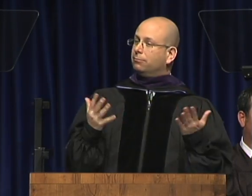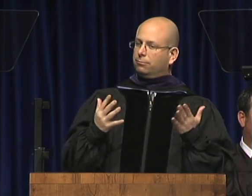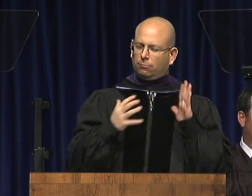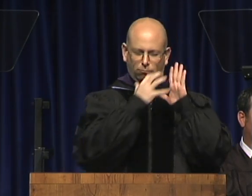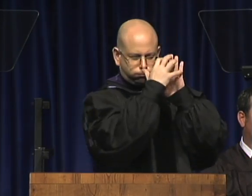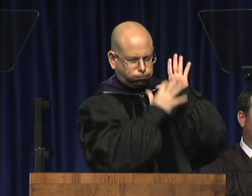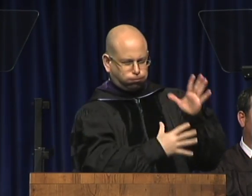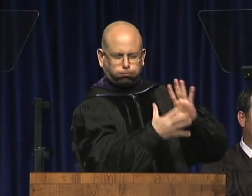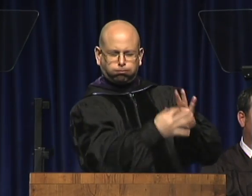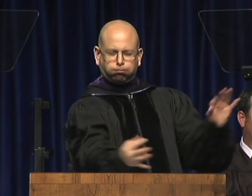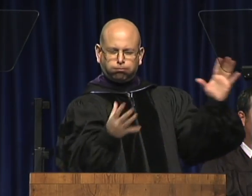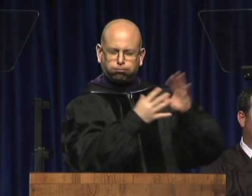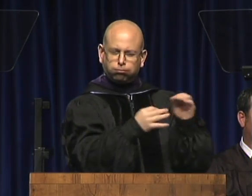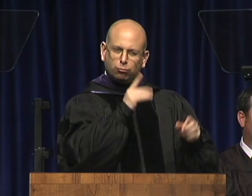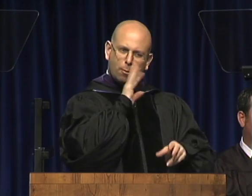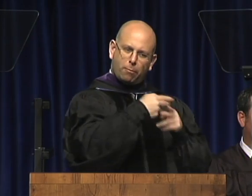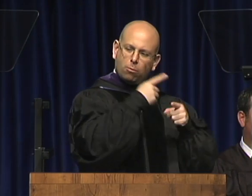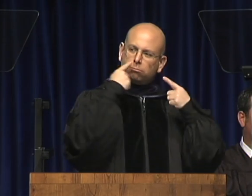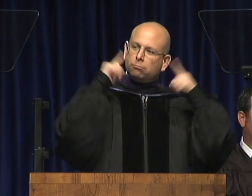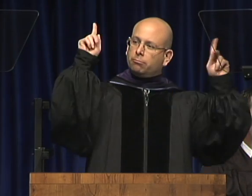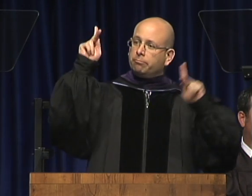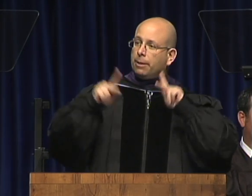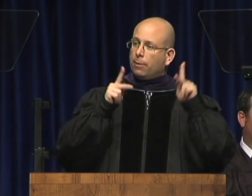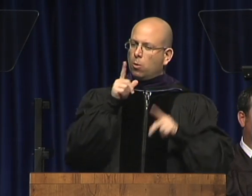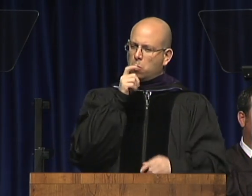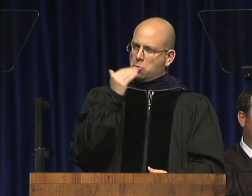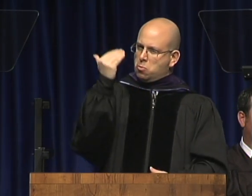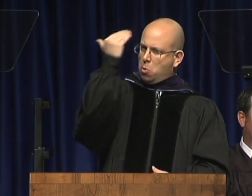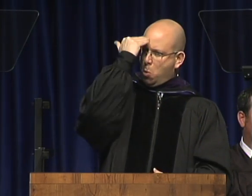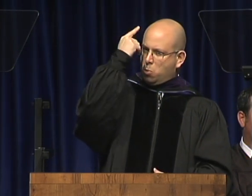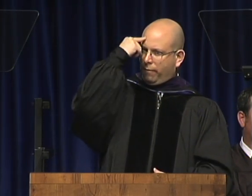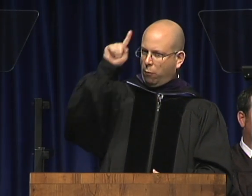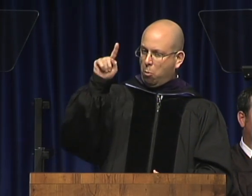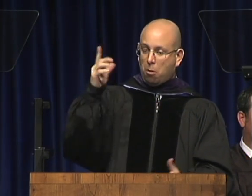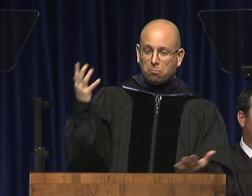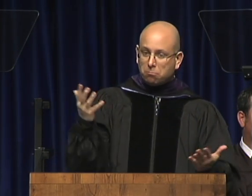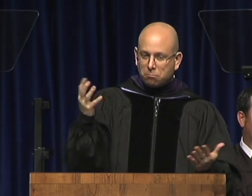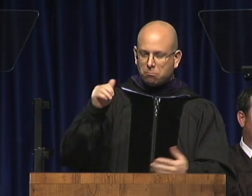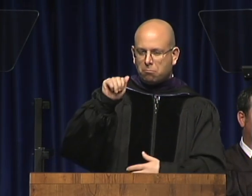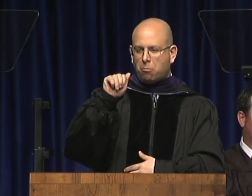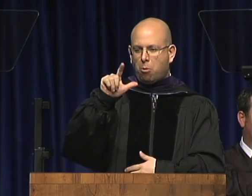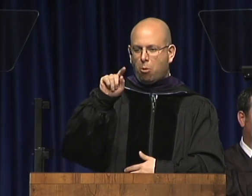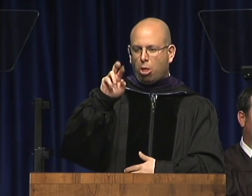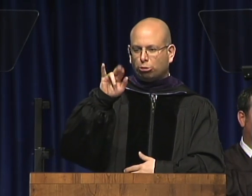Instead, the long list of remarkable people that you'll hear about or read about are known